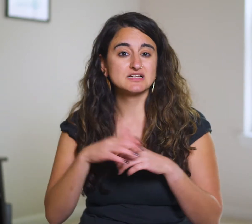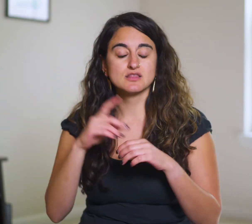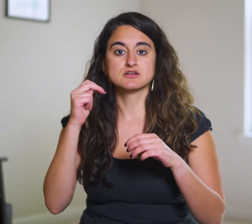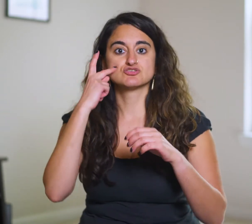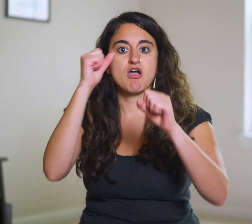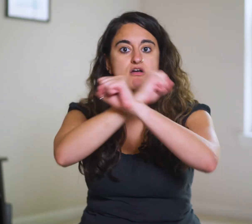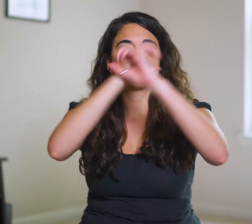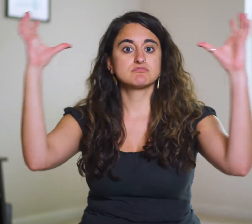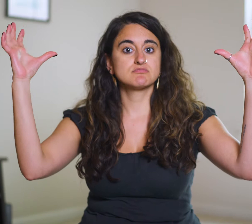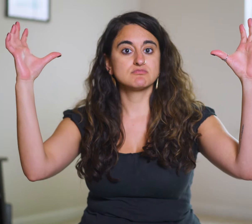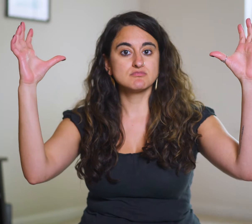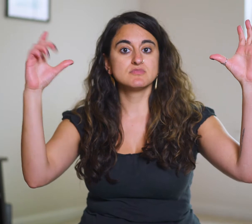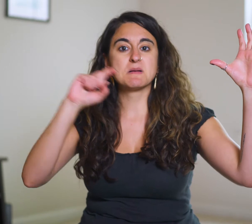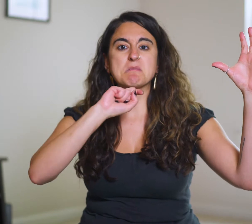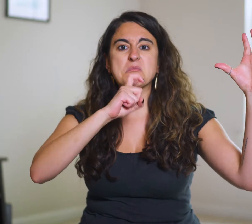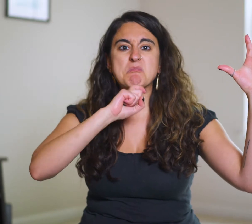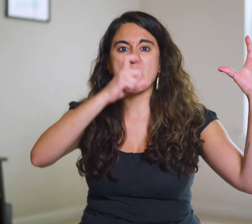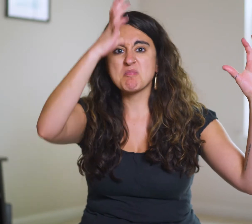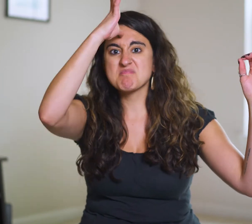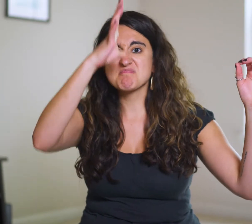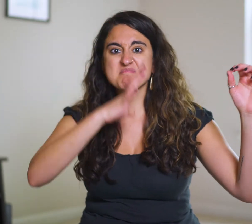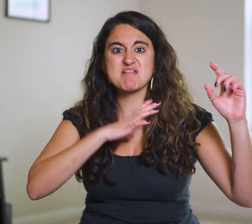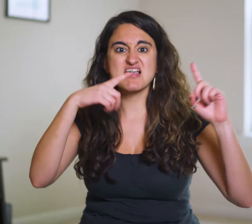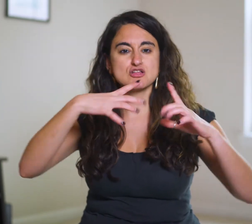then sees a vision of a metal-looking man